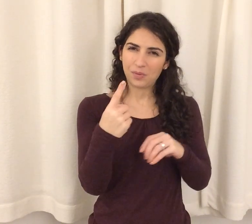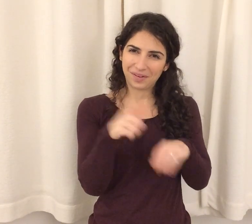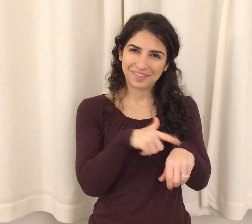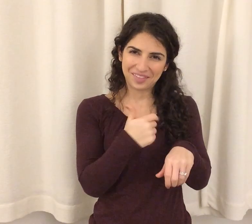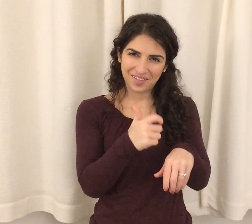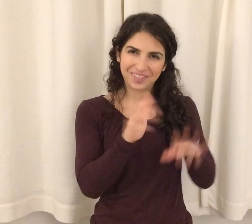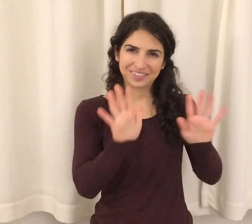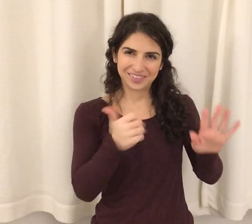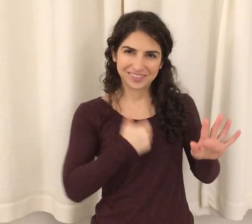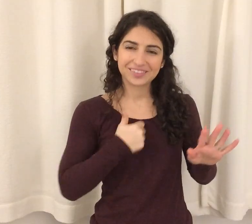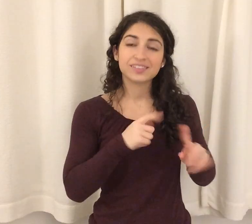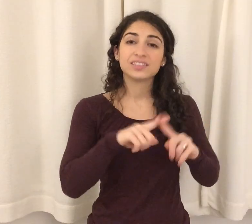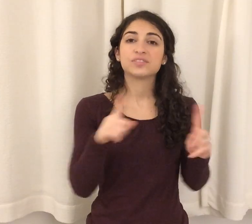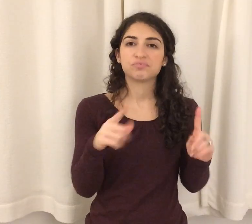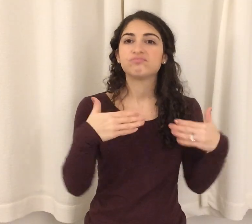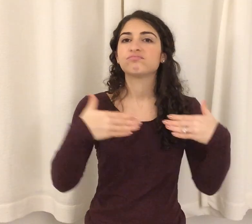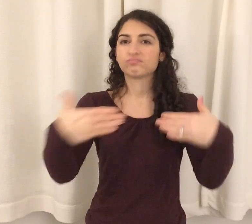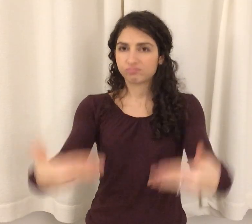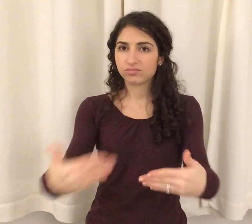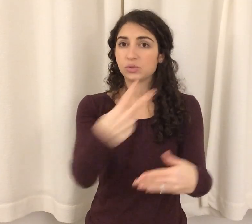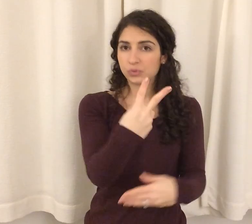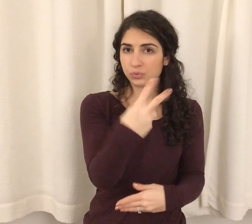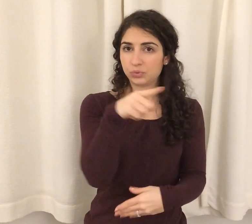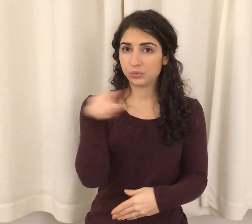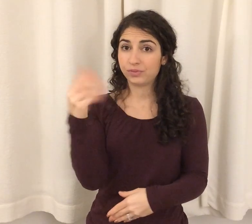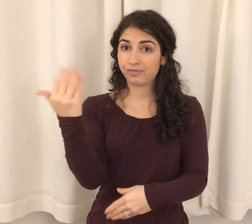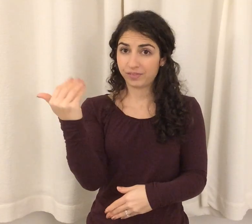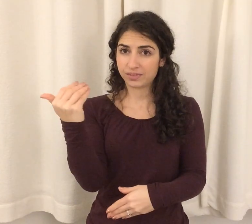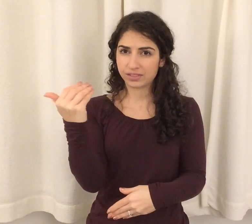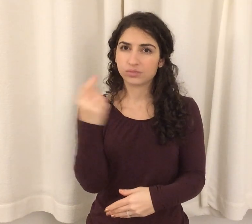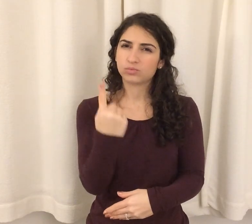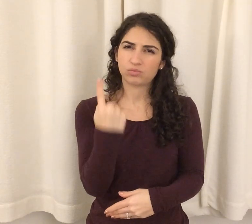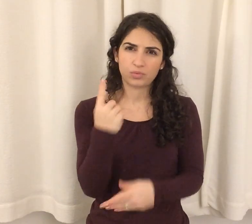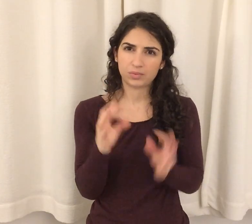Number One was long, but now go on.